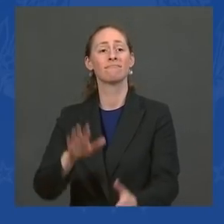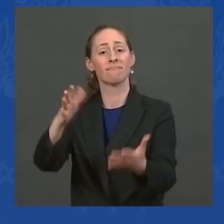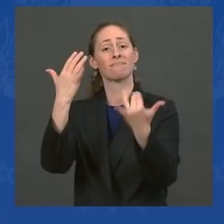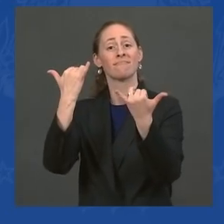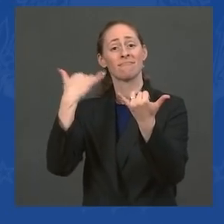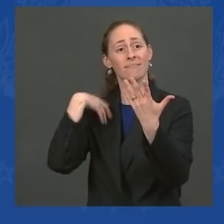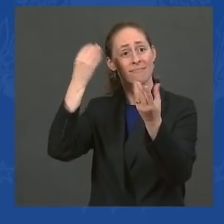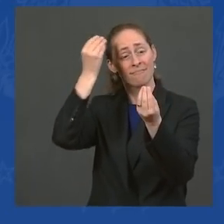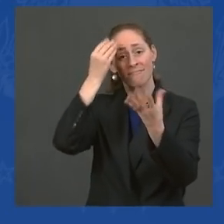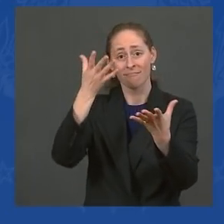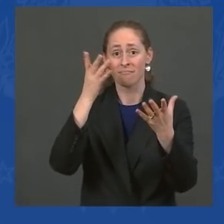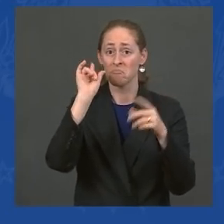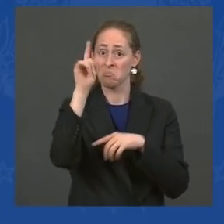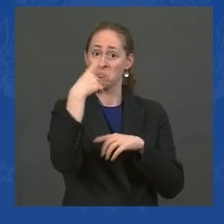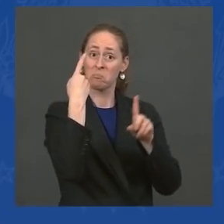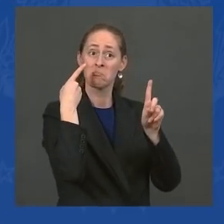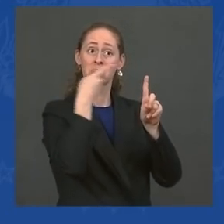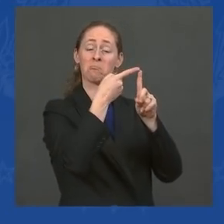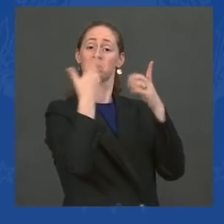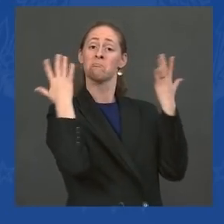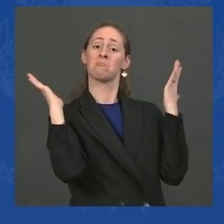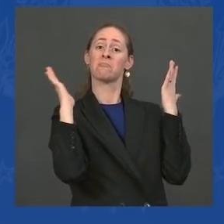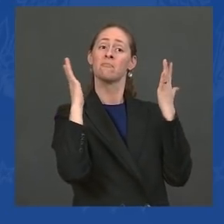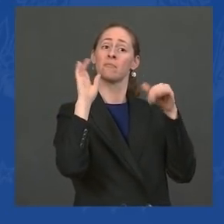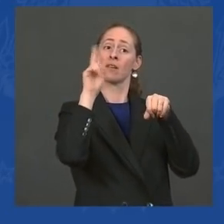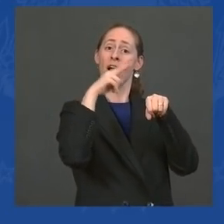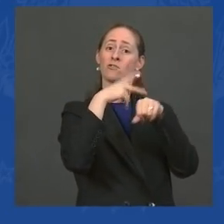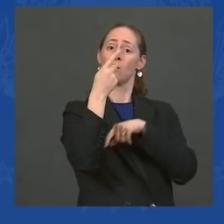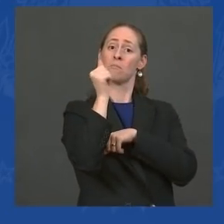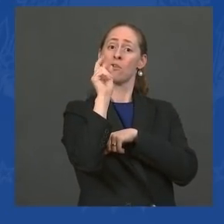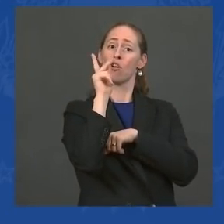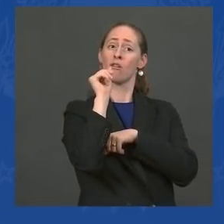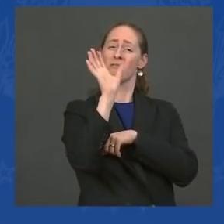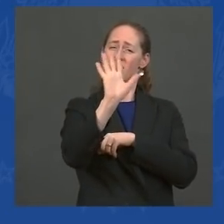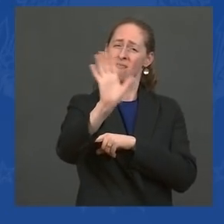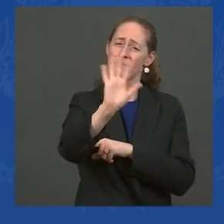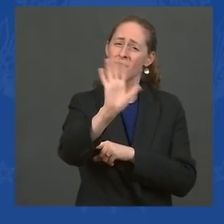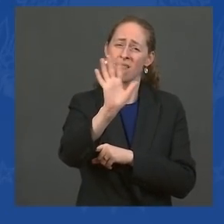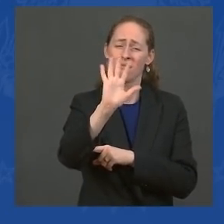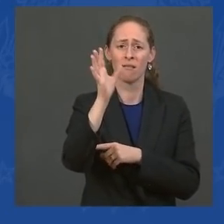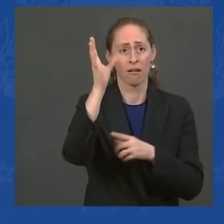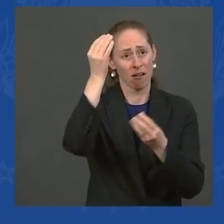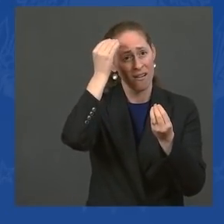It's about this administration centering the voices of Indigenous people